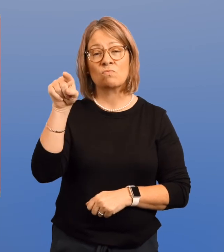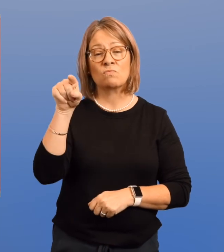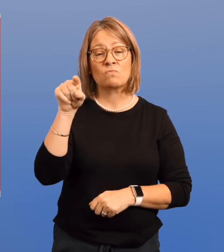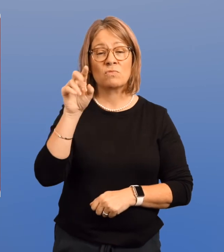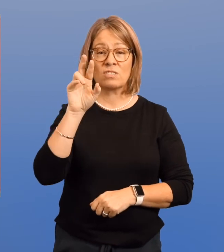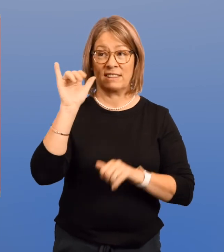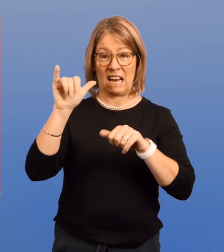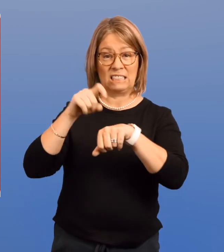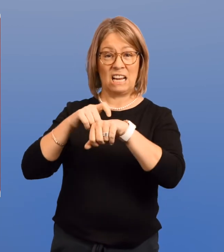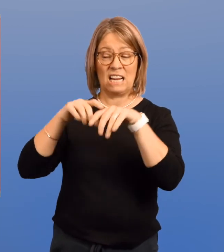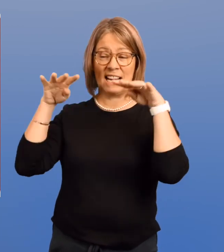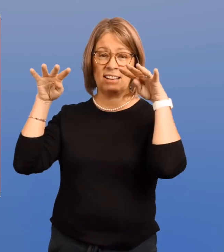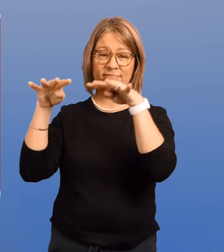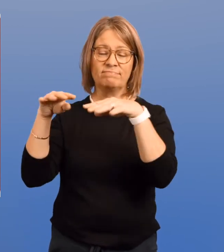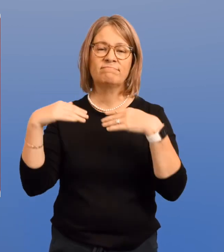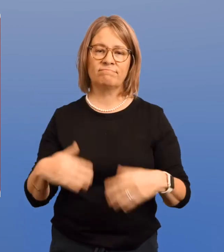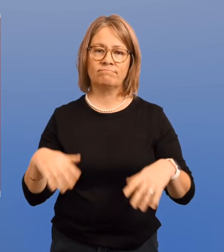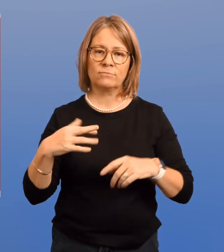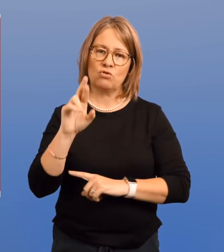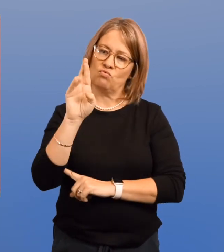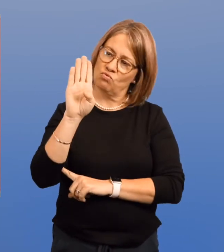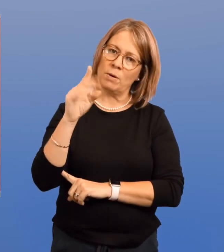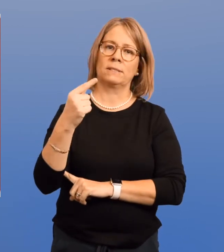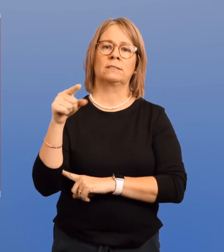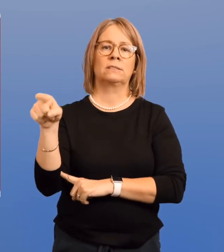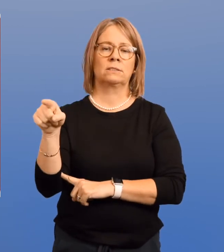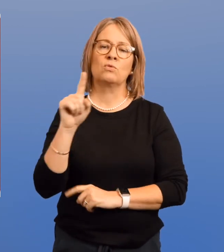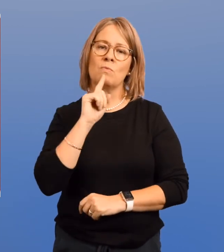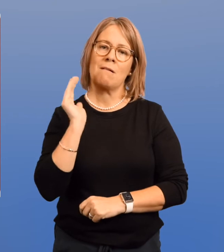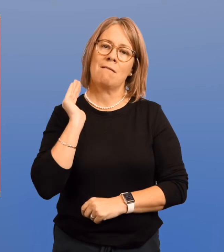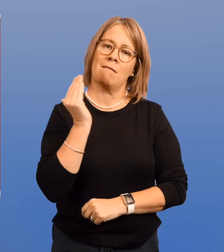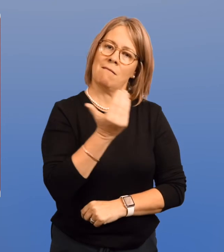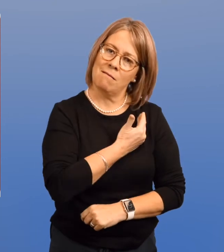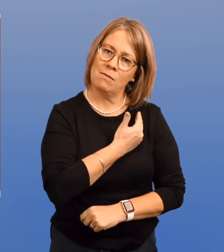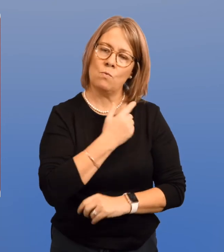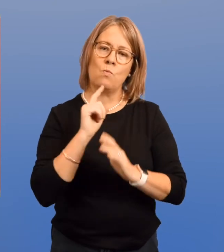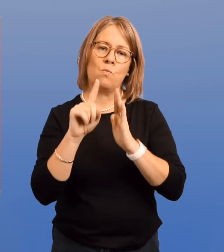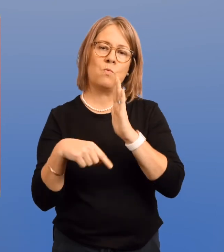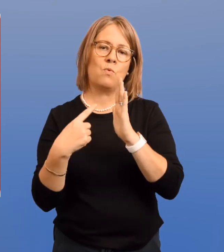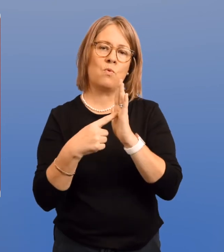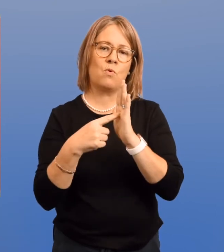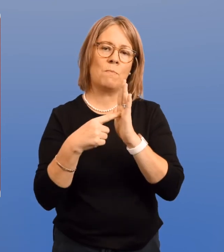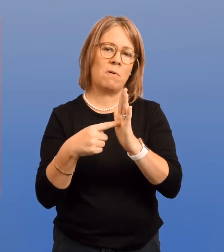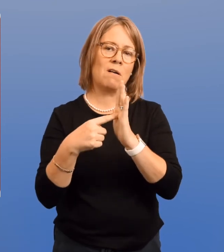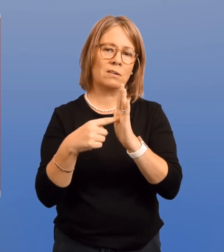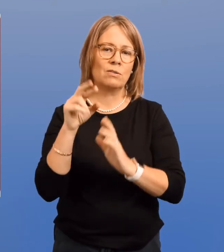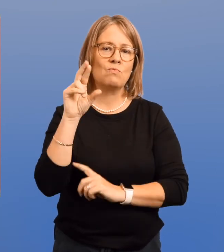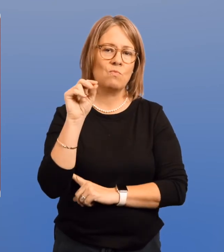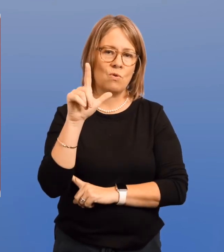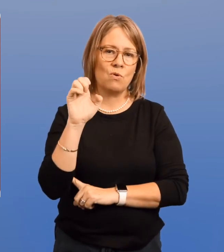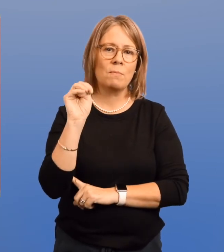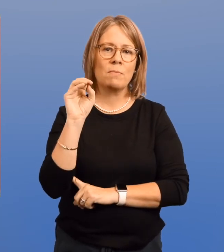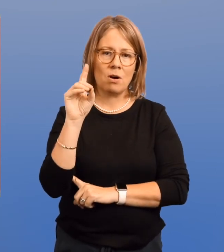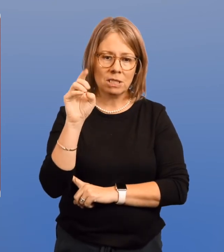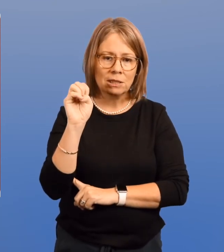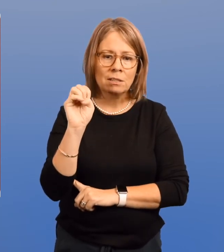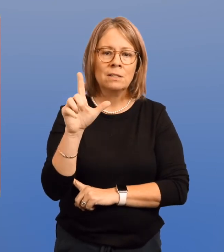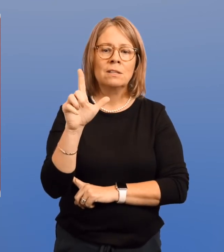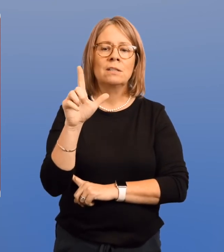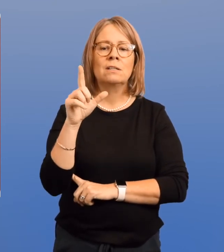At that time, RBG was a role model --